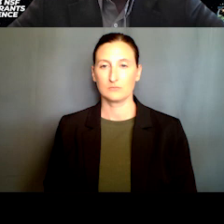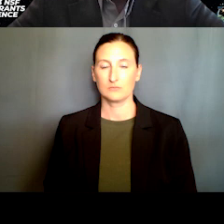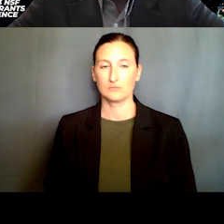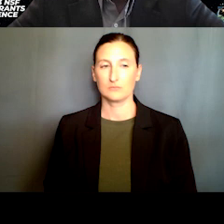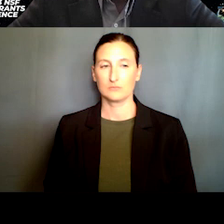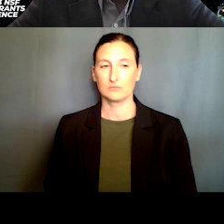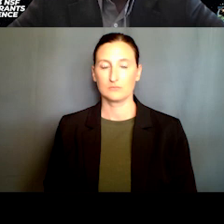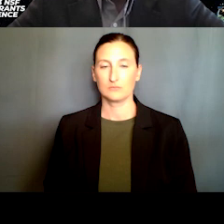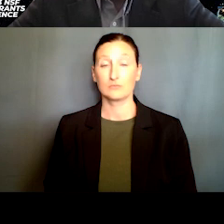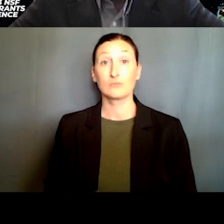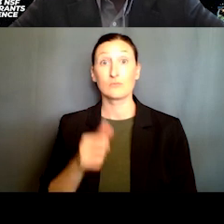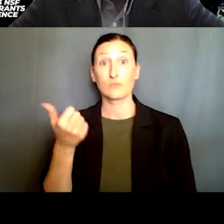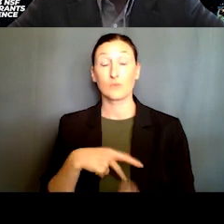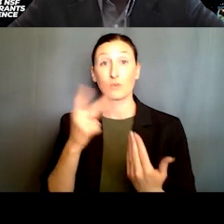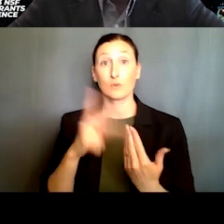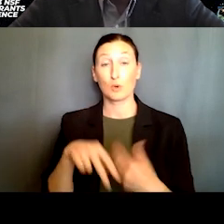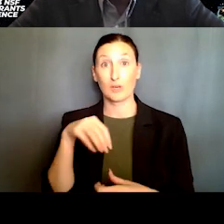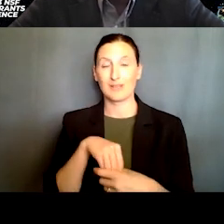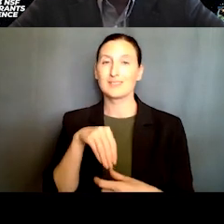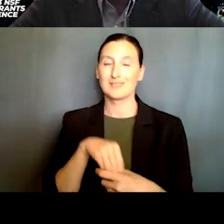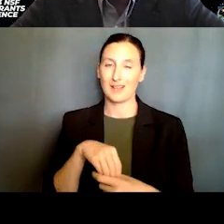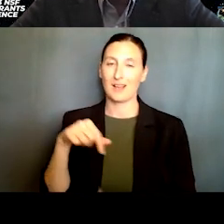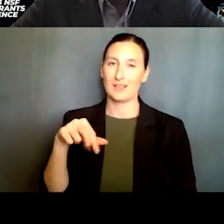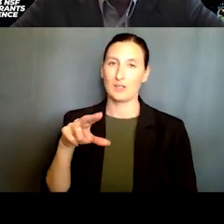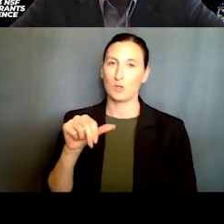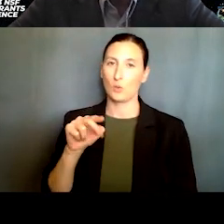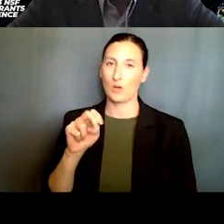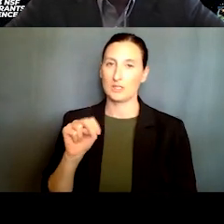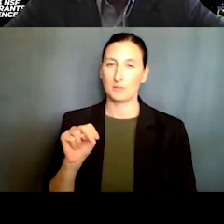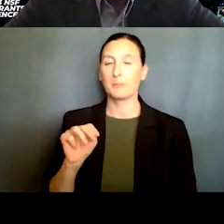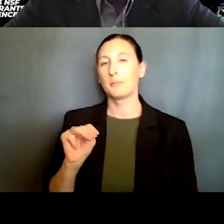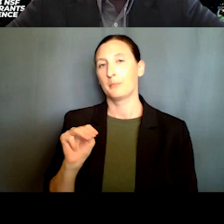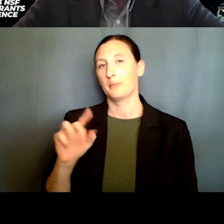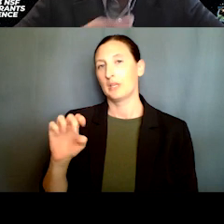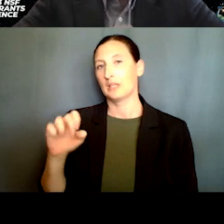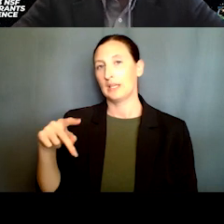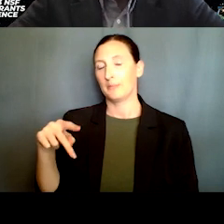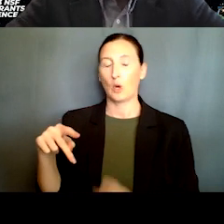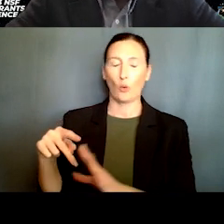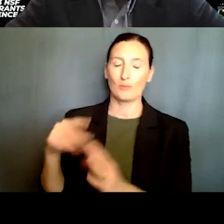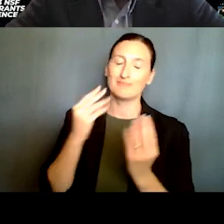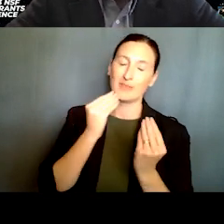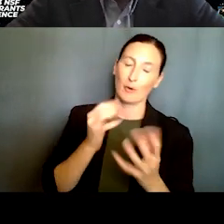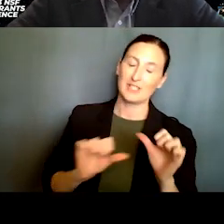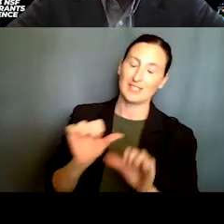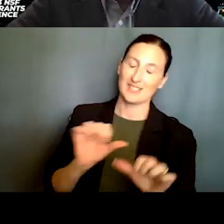Another program inside of quantum information science and